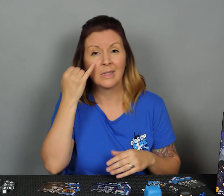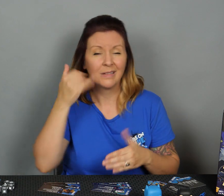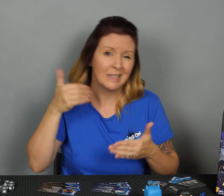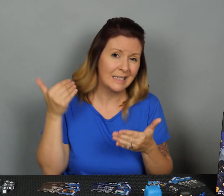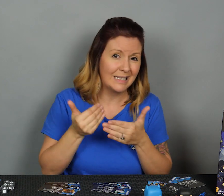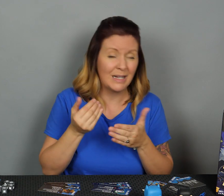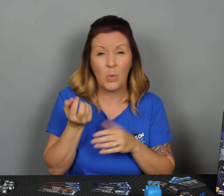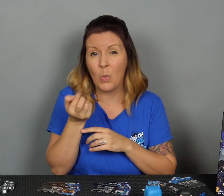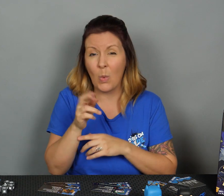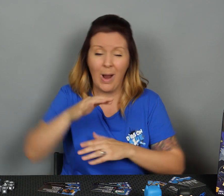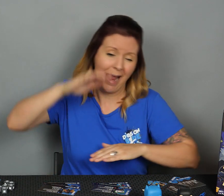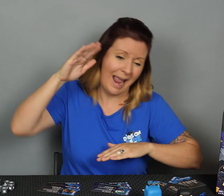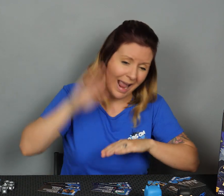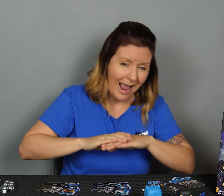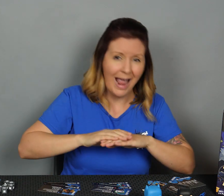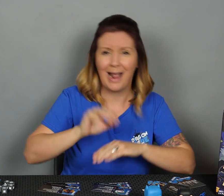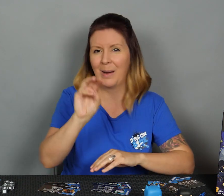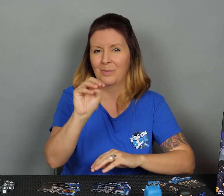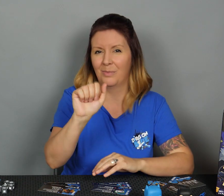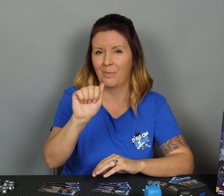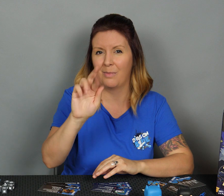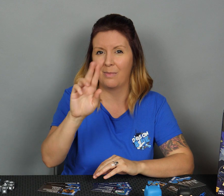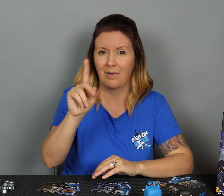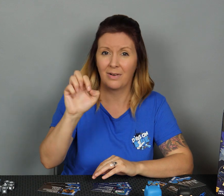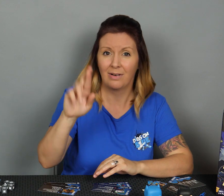and choosing to interact means you can use a marker.